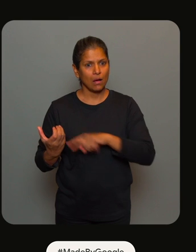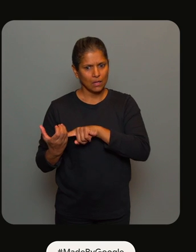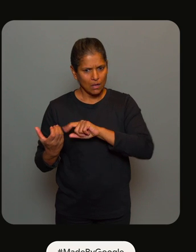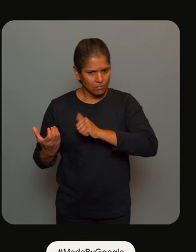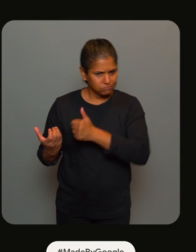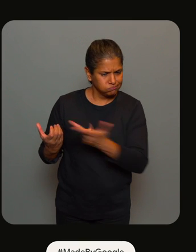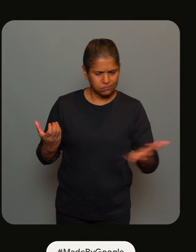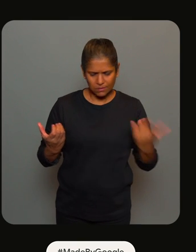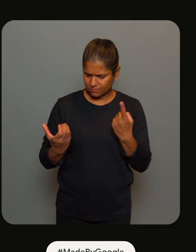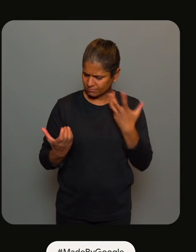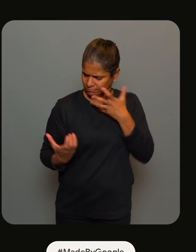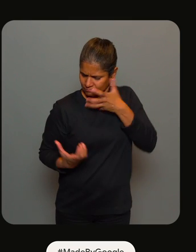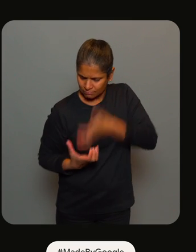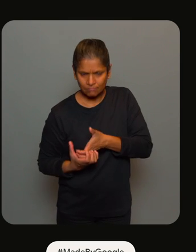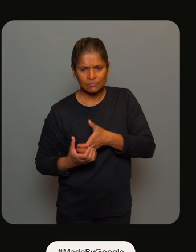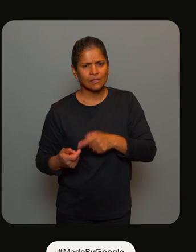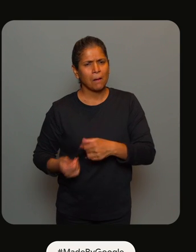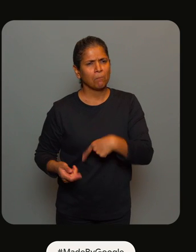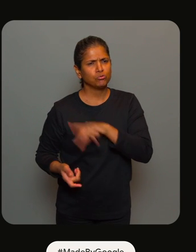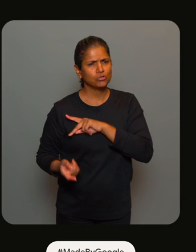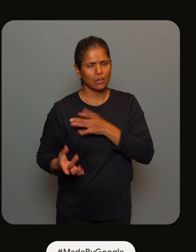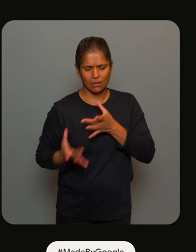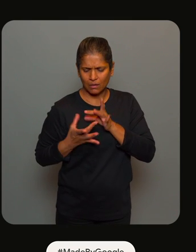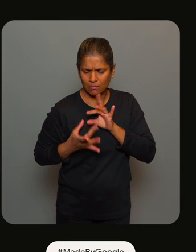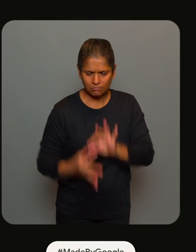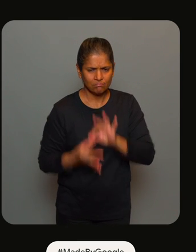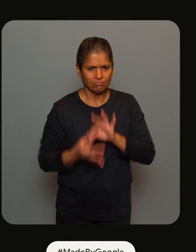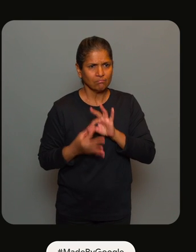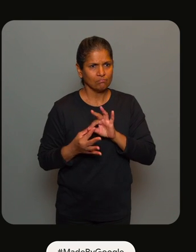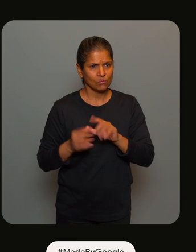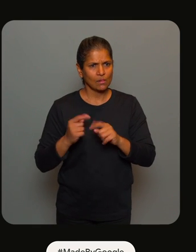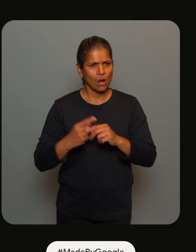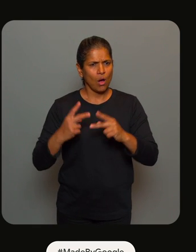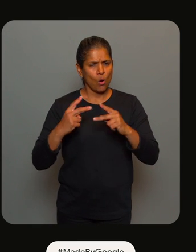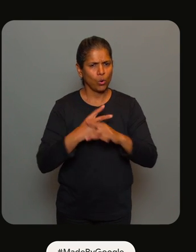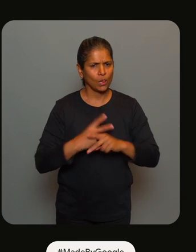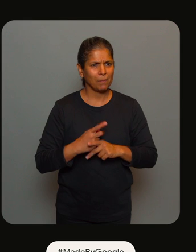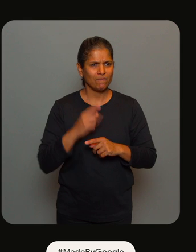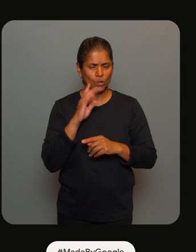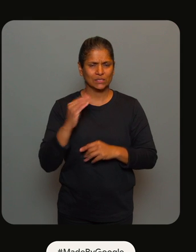intelligent and cohesive computing experience.